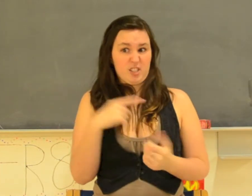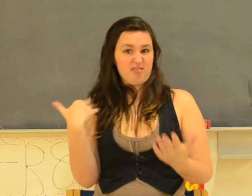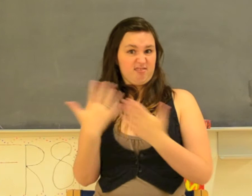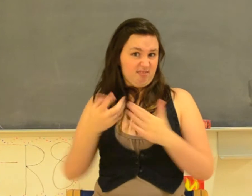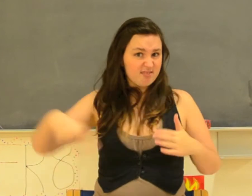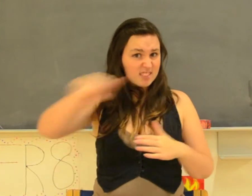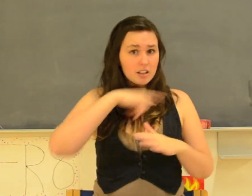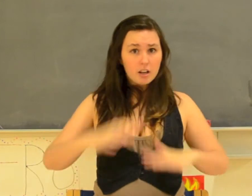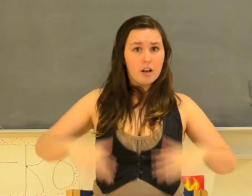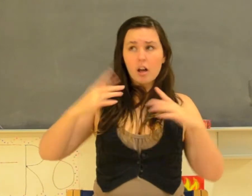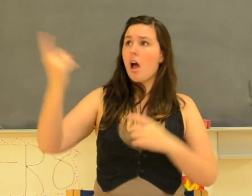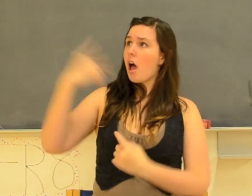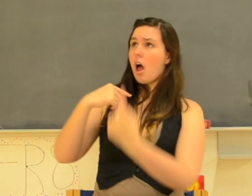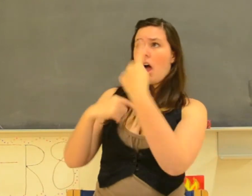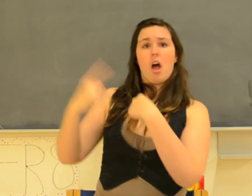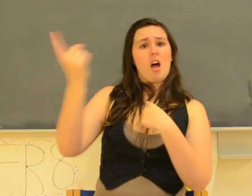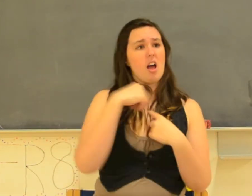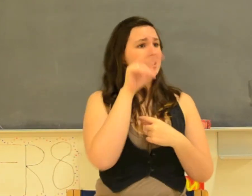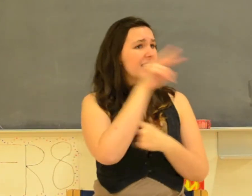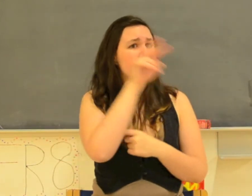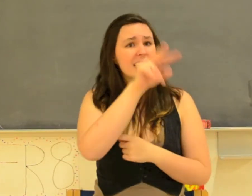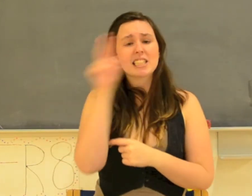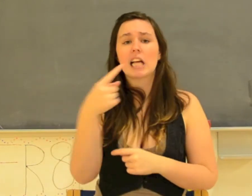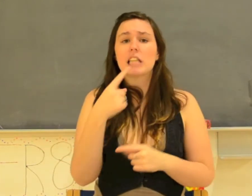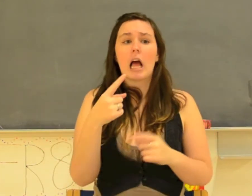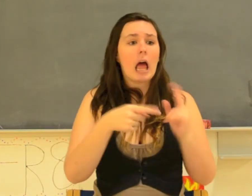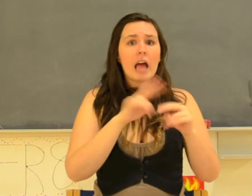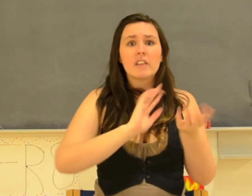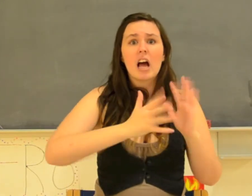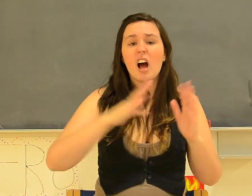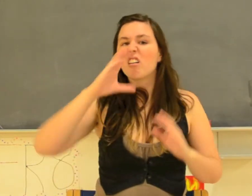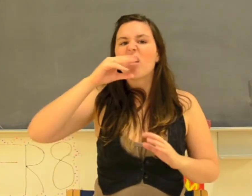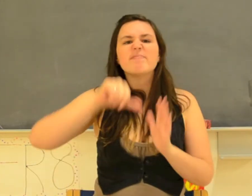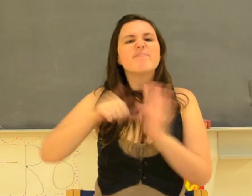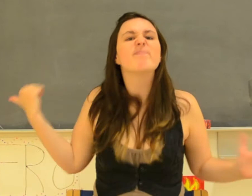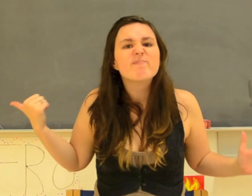This is because we've been told by the medical field such as doctors and audiologist to not to Sign because it will